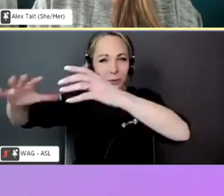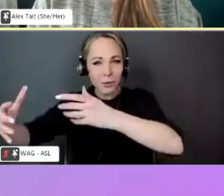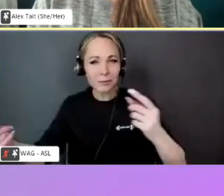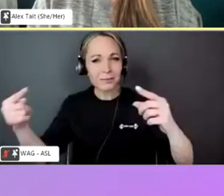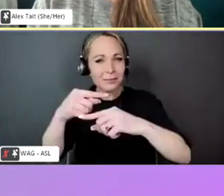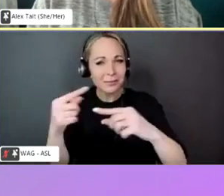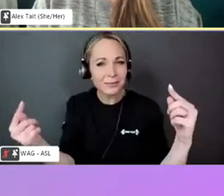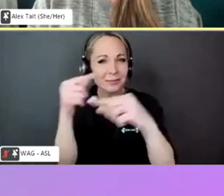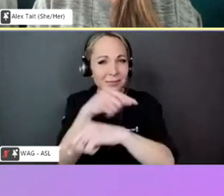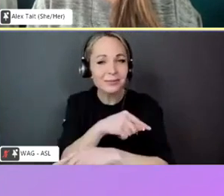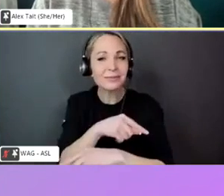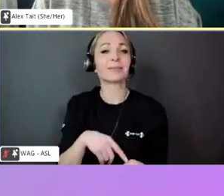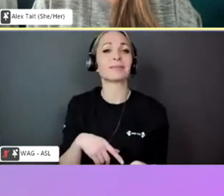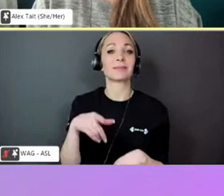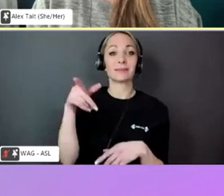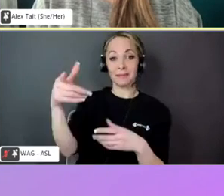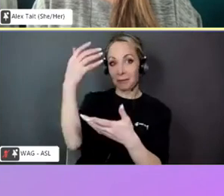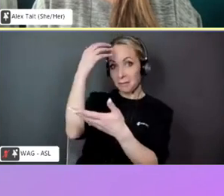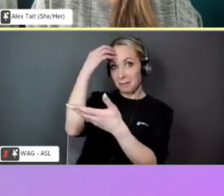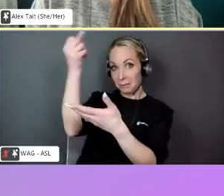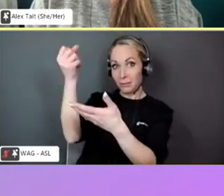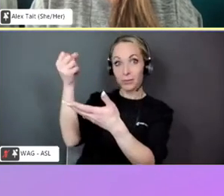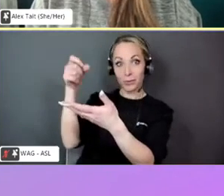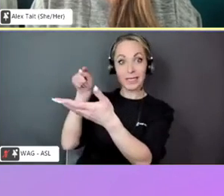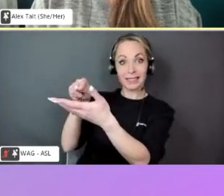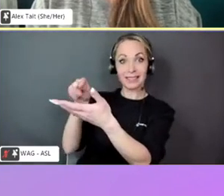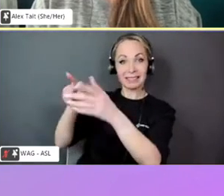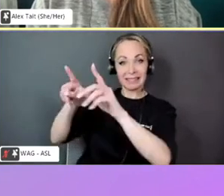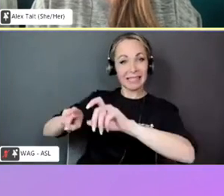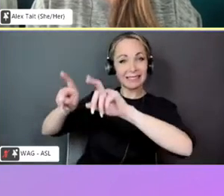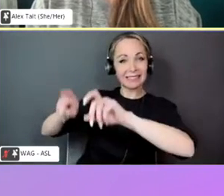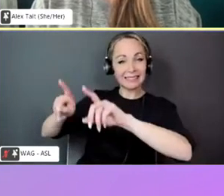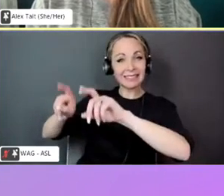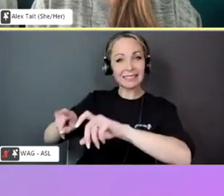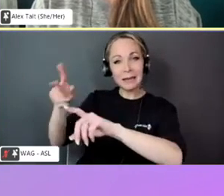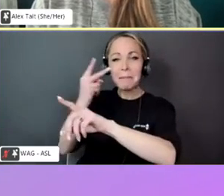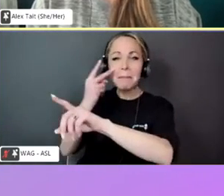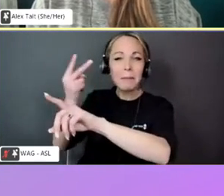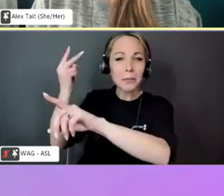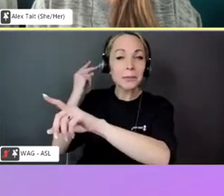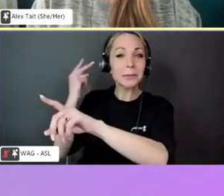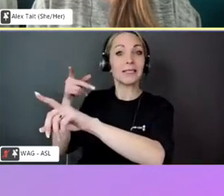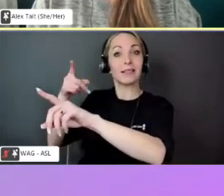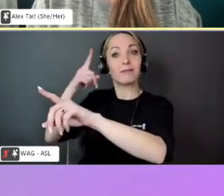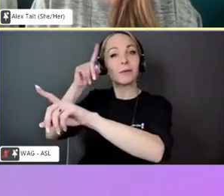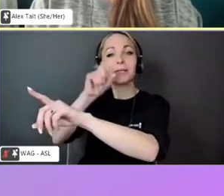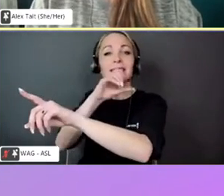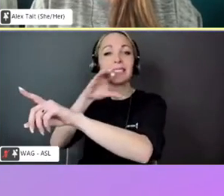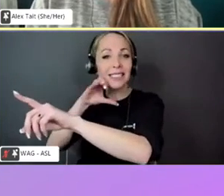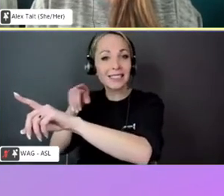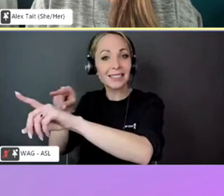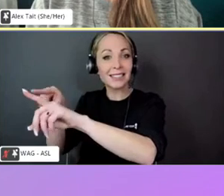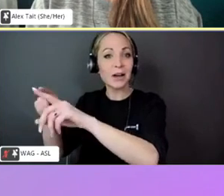bias says, elderly people perform worse on memory tests when they were primed with negative rather than positive